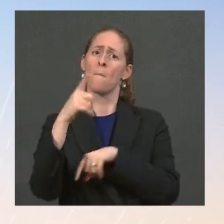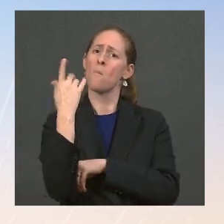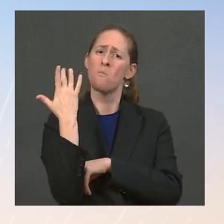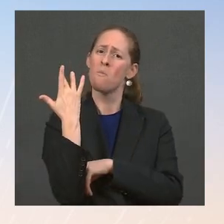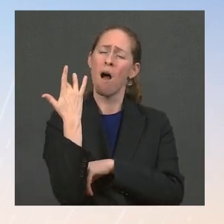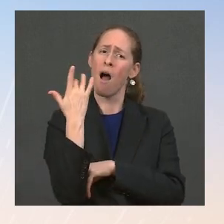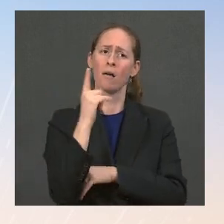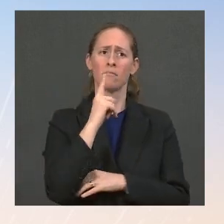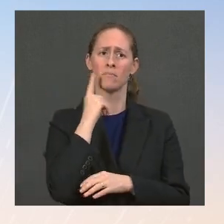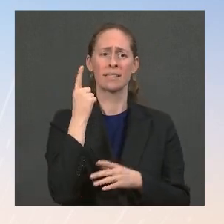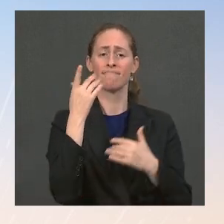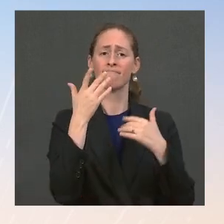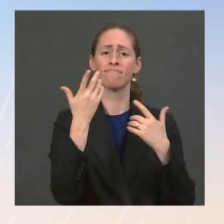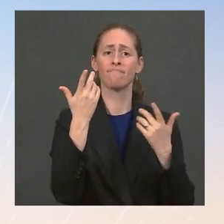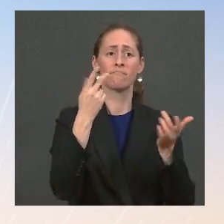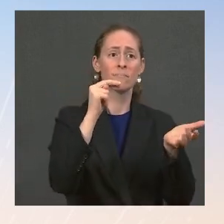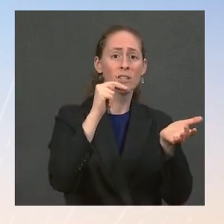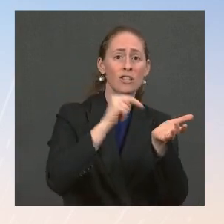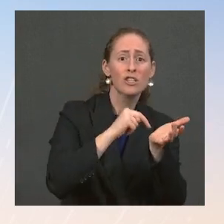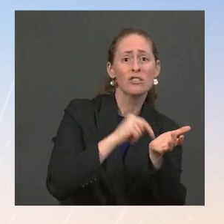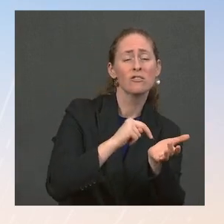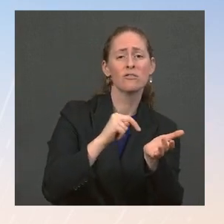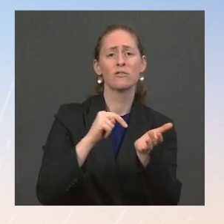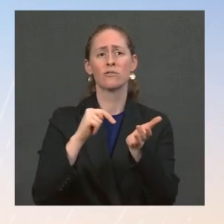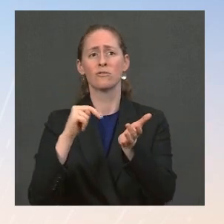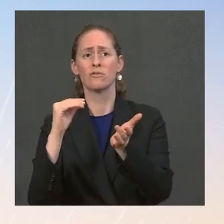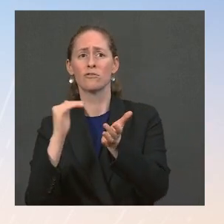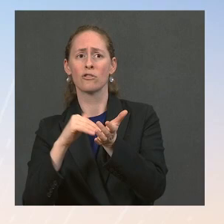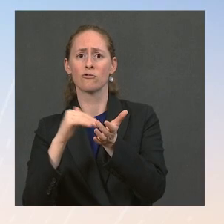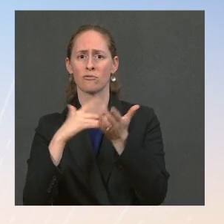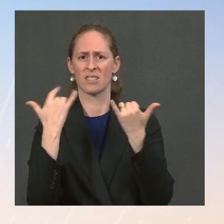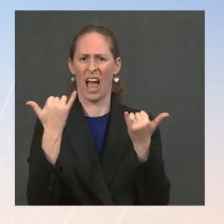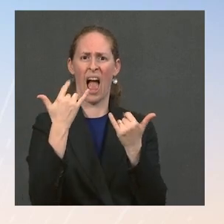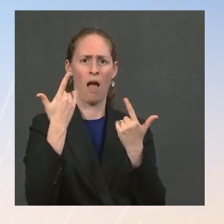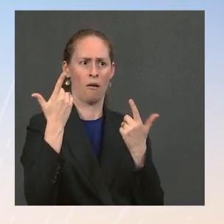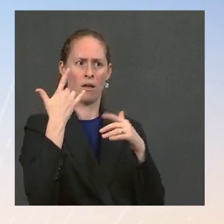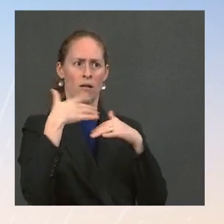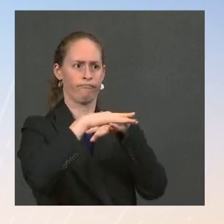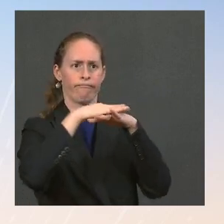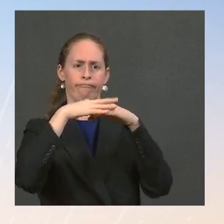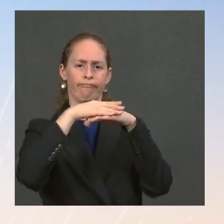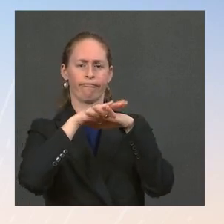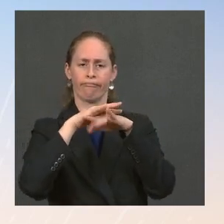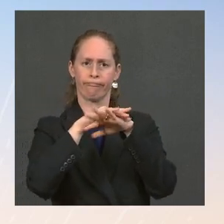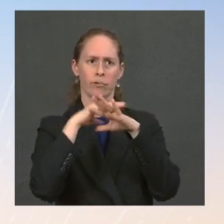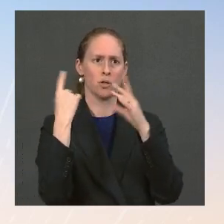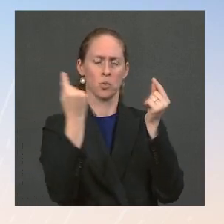doctors in emergency rooms are still seeing and feeling the impact of the number of people